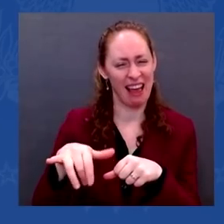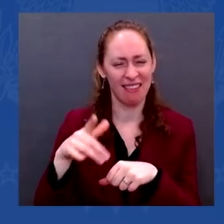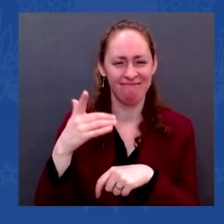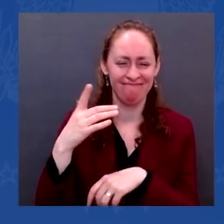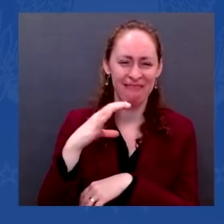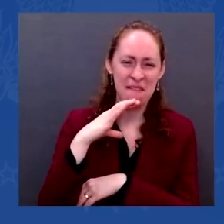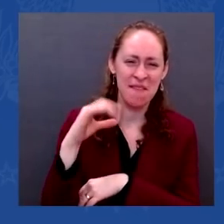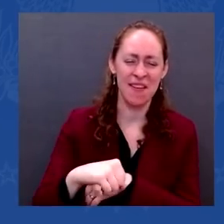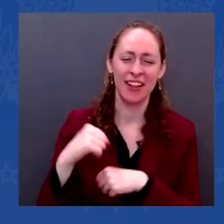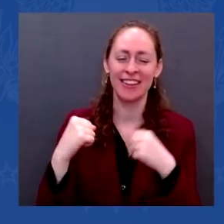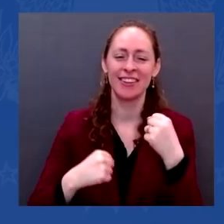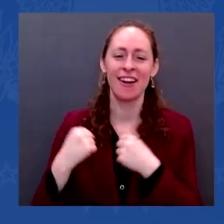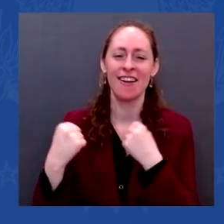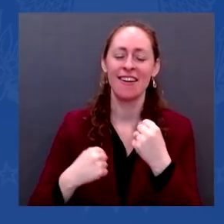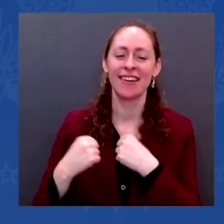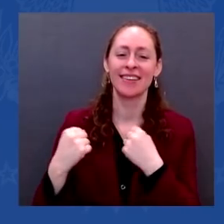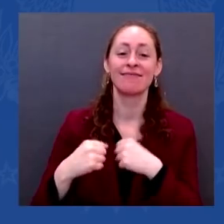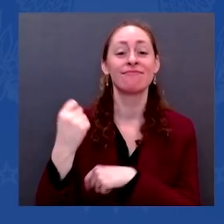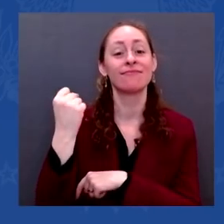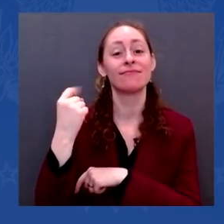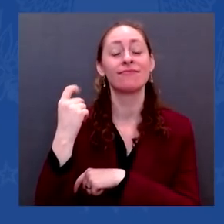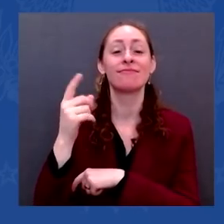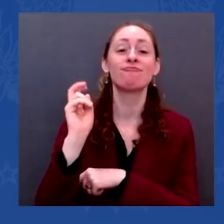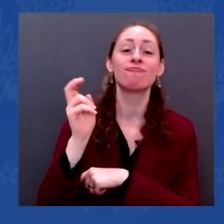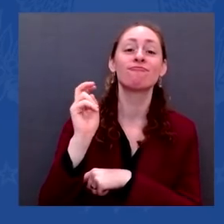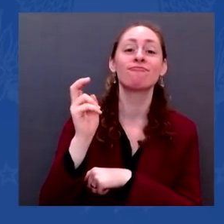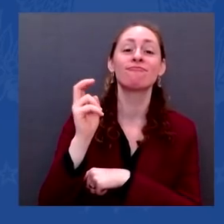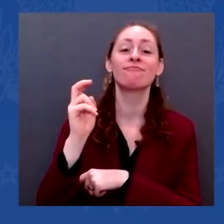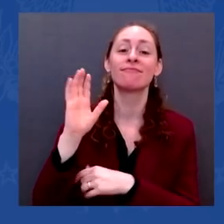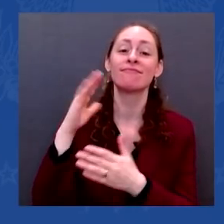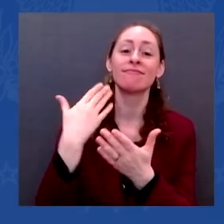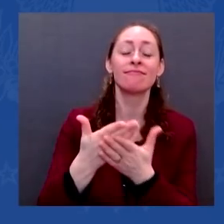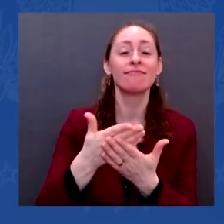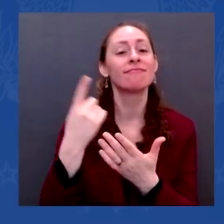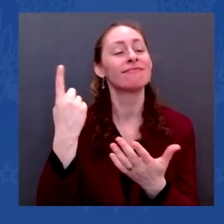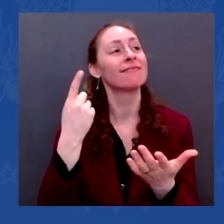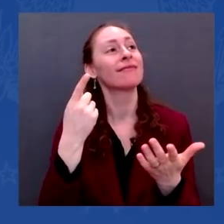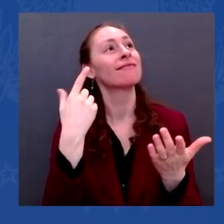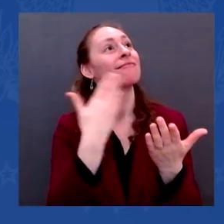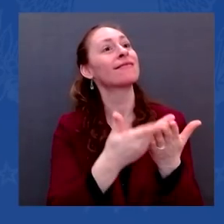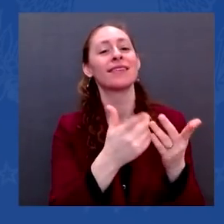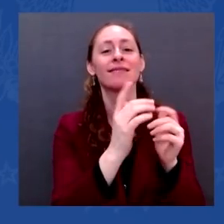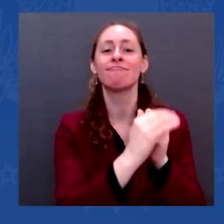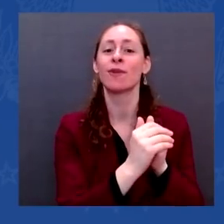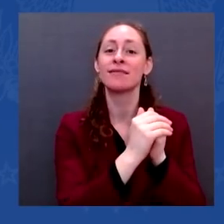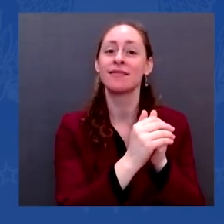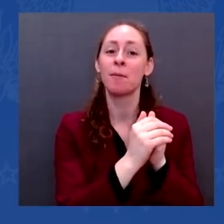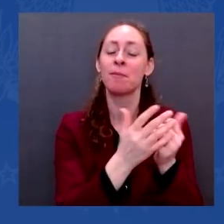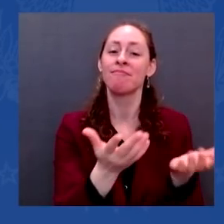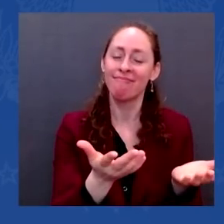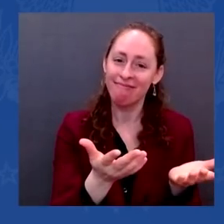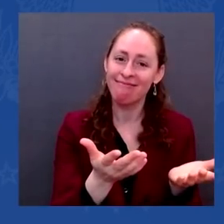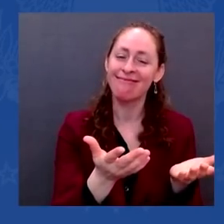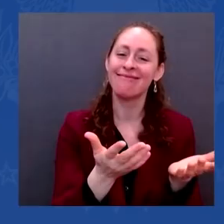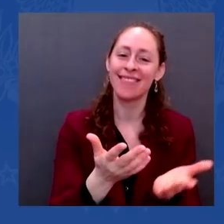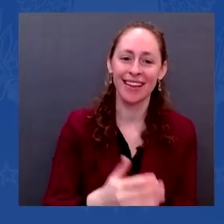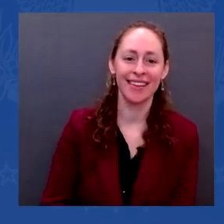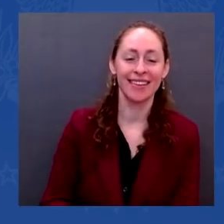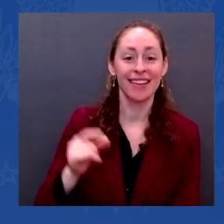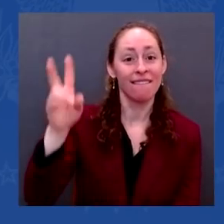of the United States of America. She was elected vice President after a lifetime of public service, having been elected District Attorney